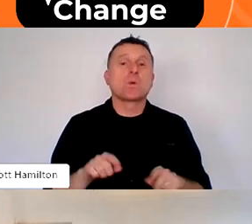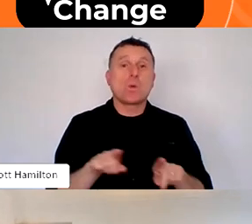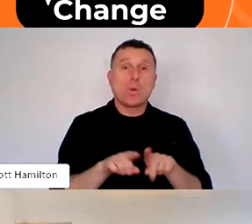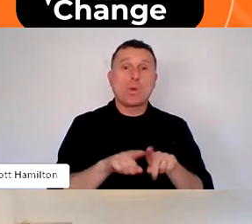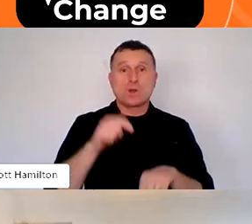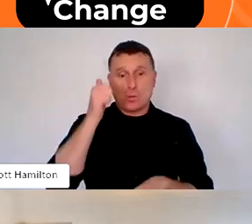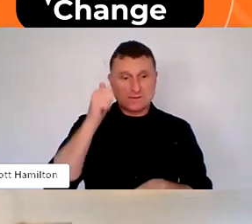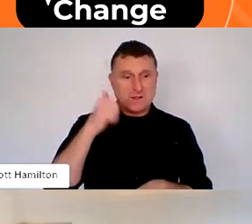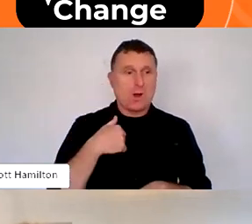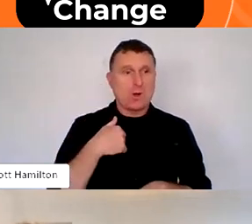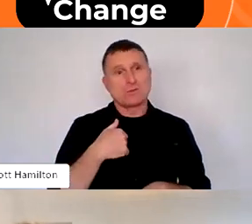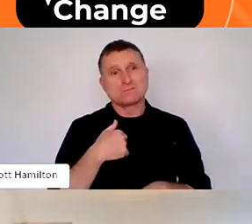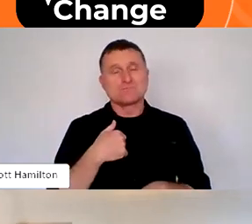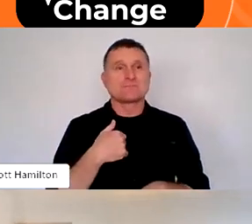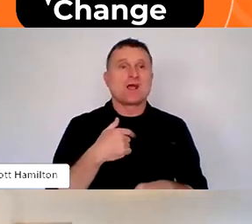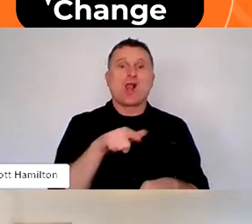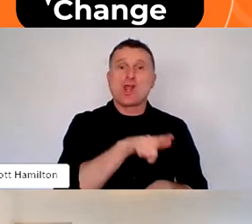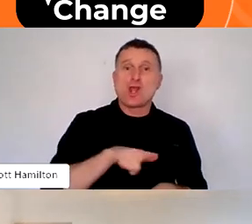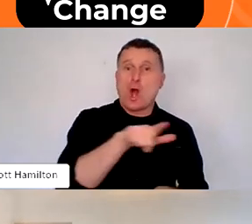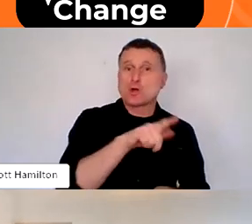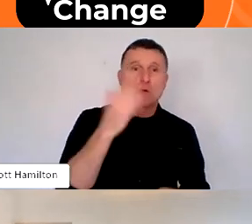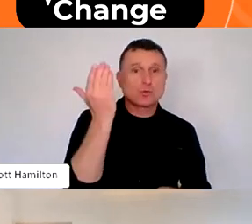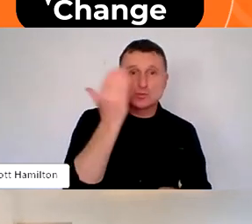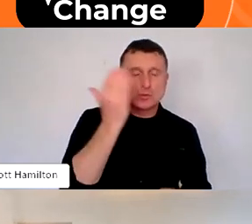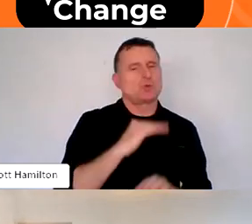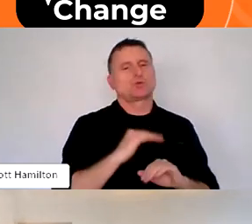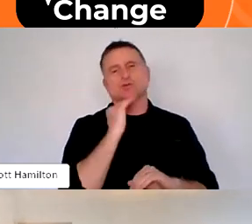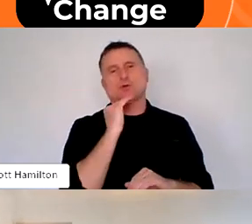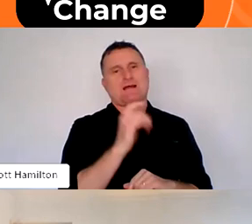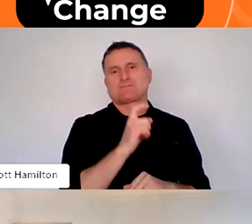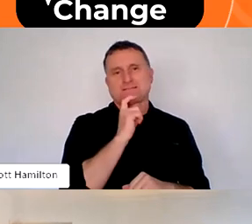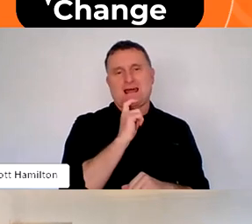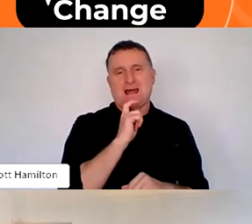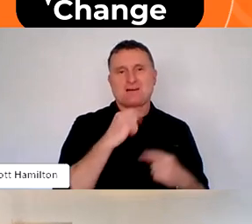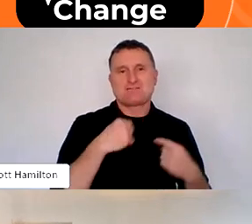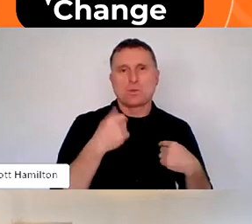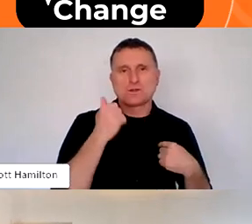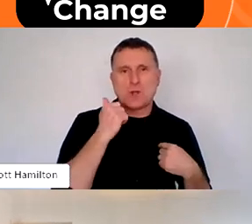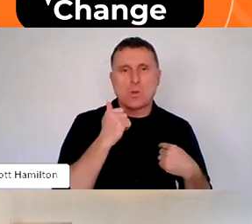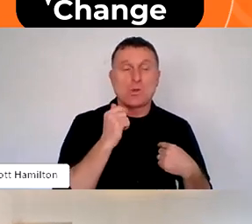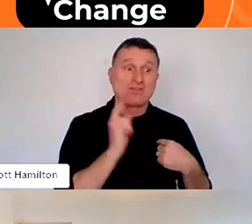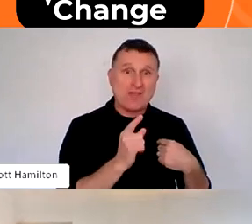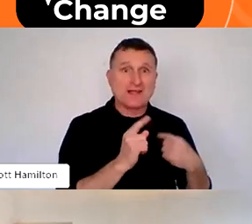of our local schools, and that's been referred to by several panellists today. This is a significant issue of ongoing concern that's been